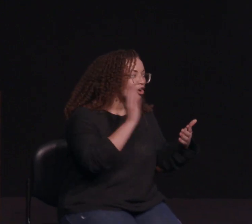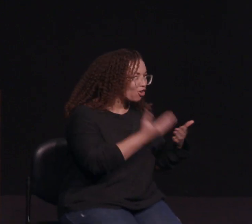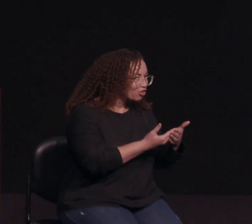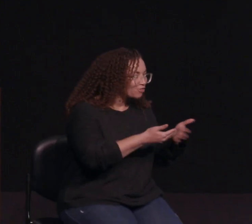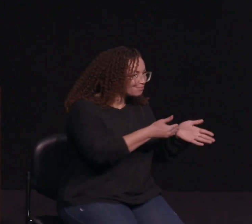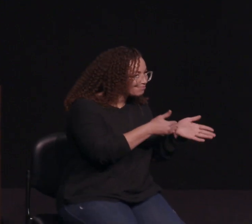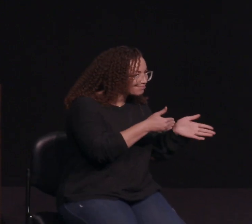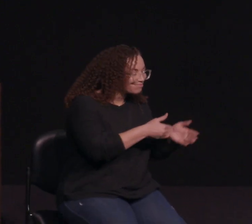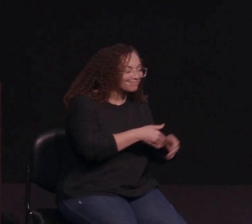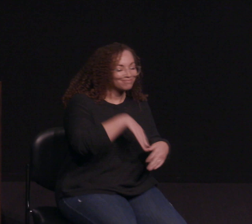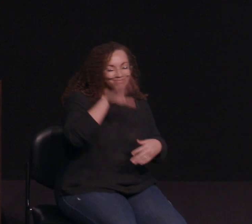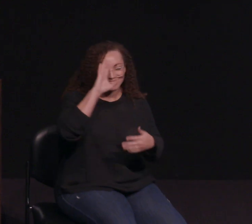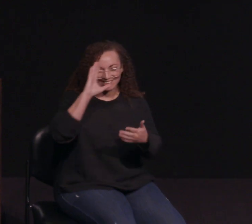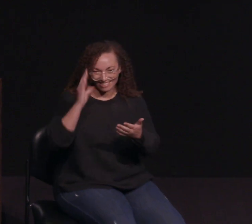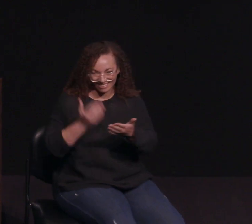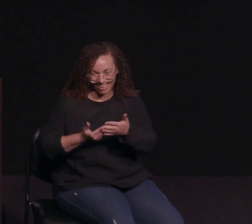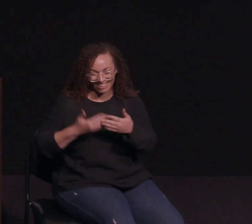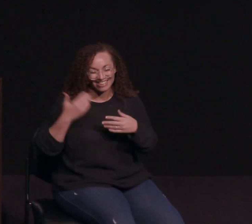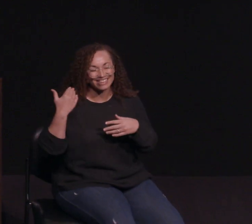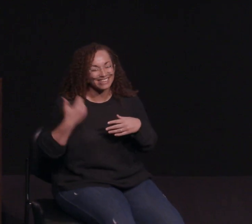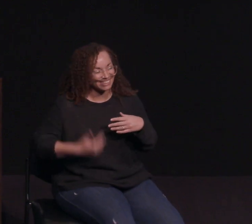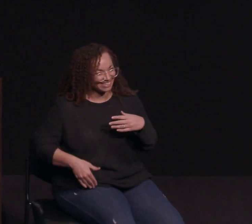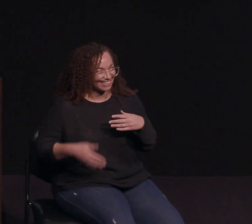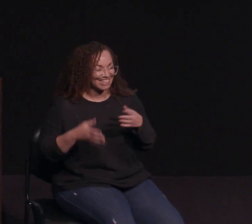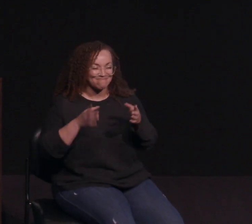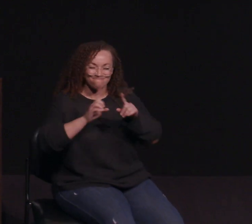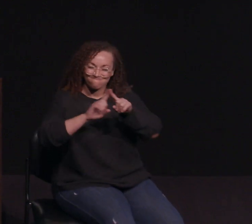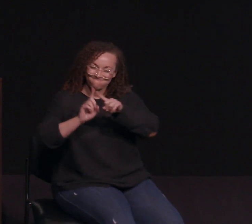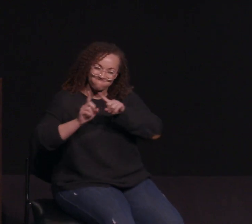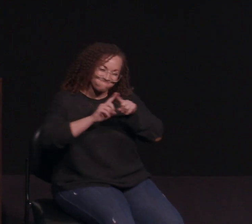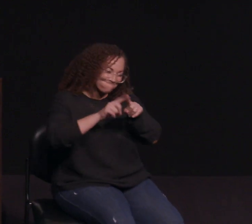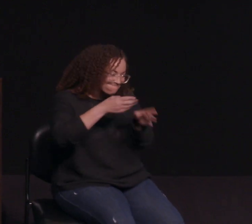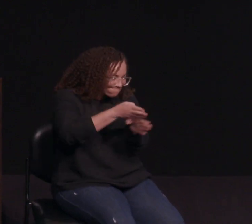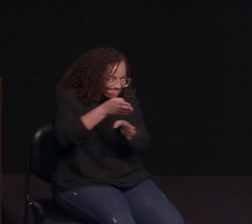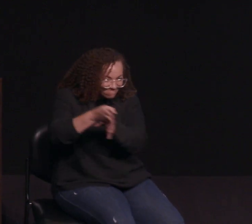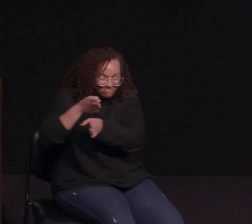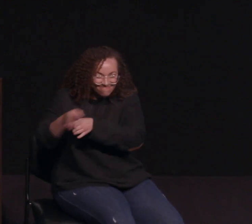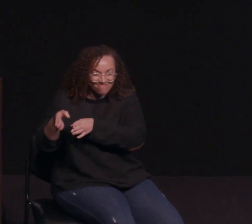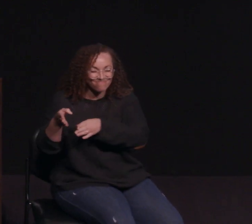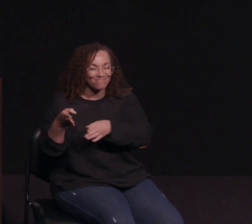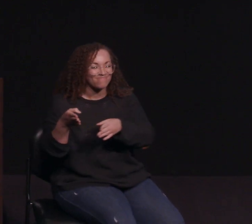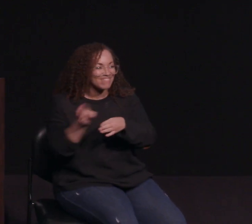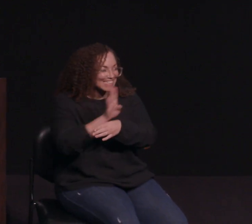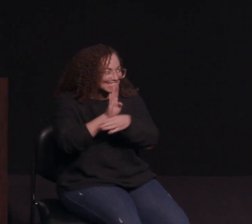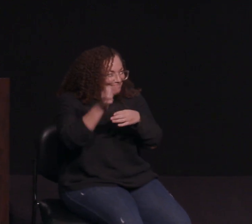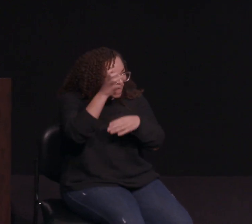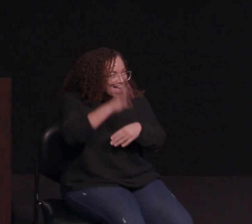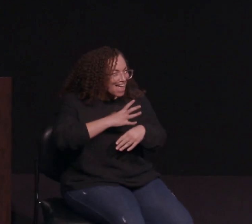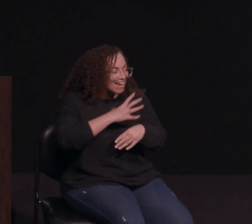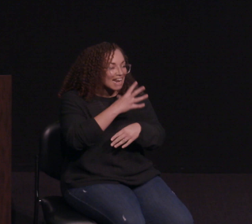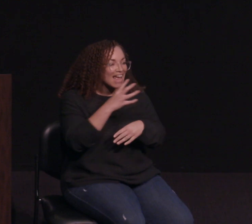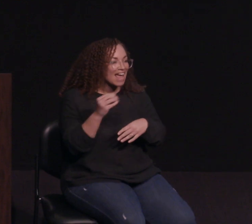Can I say that about myself? Nah. And then Nanna to two loving, brilliant,